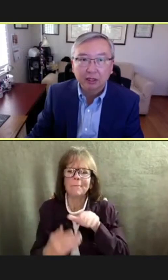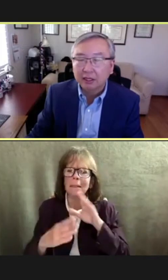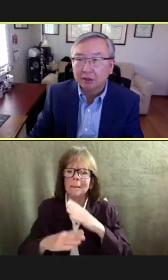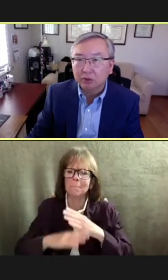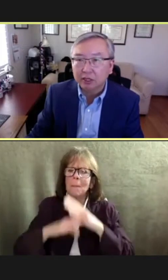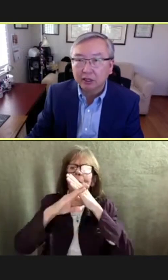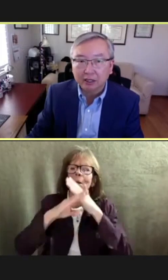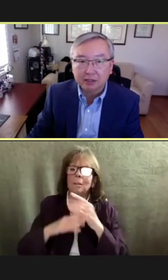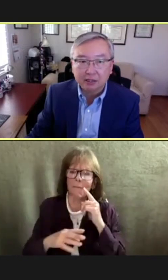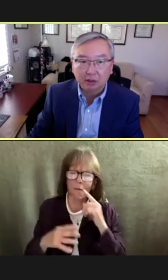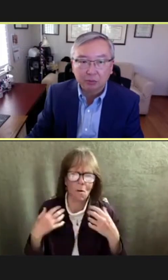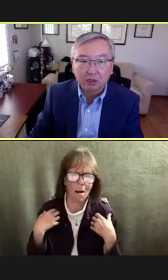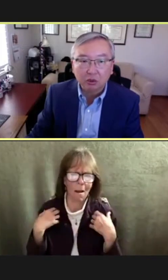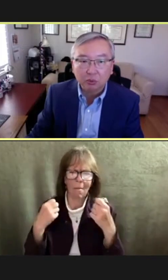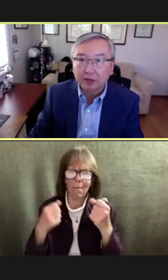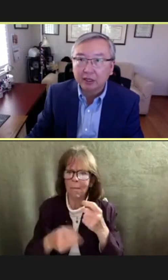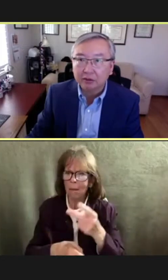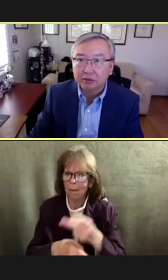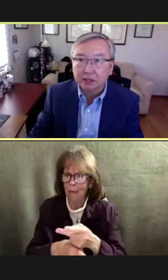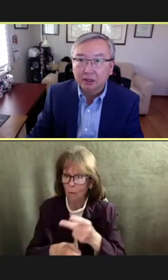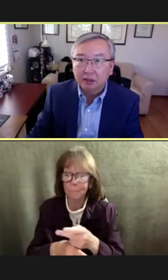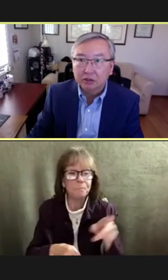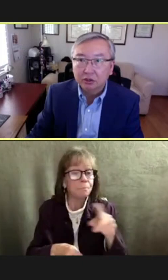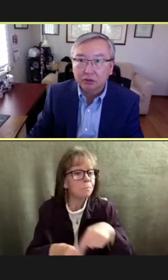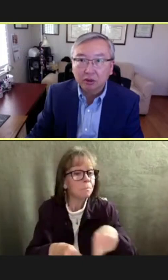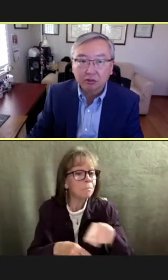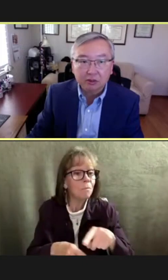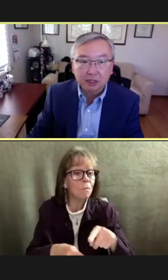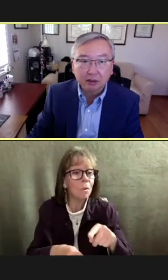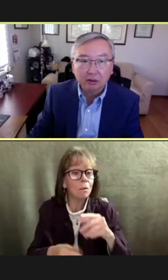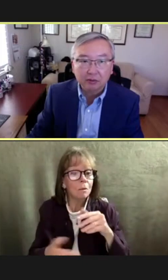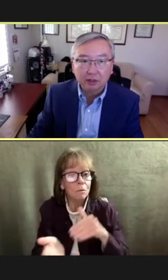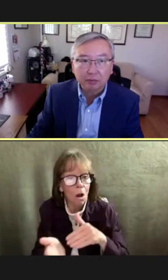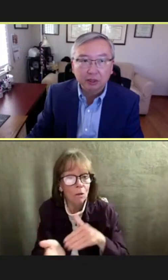And we as medical providers should know how to take care of them.